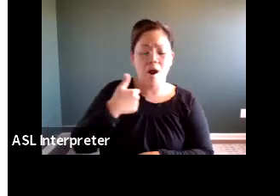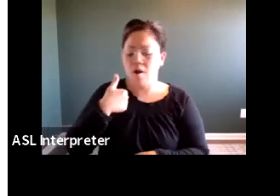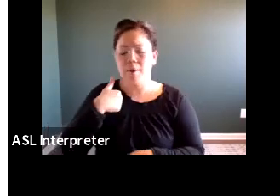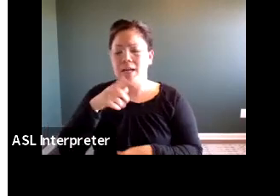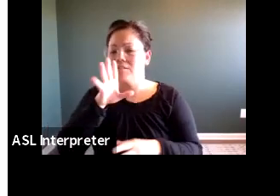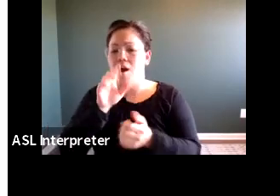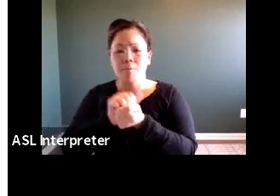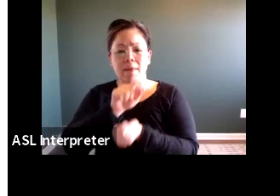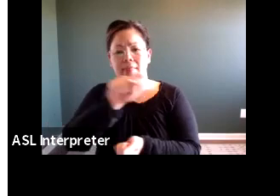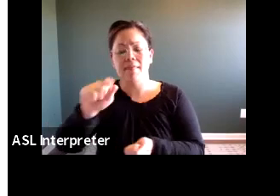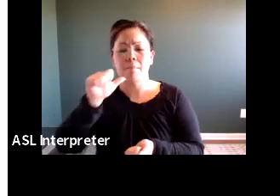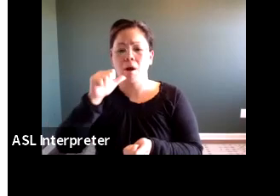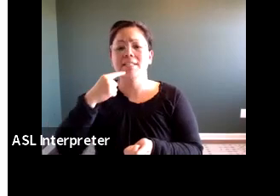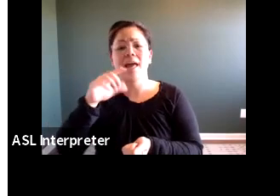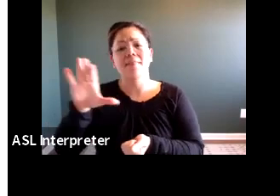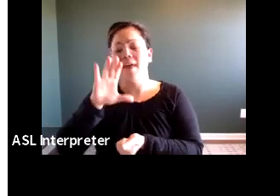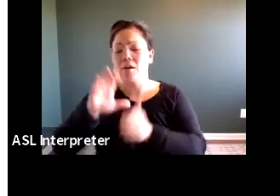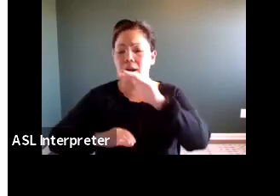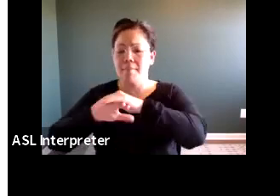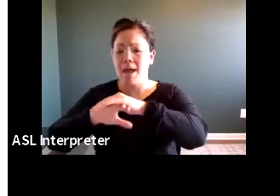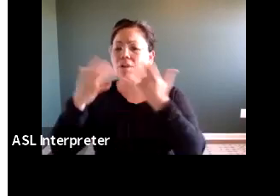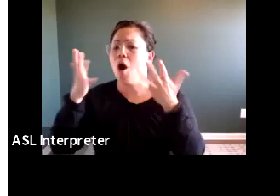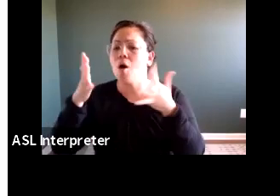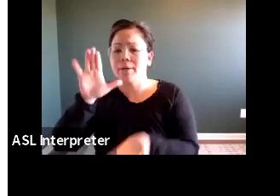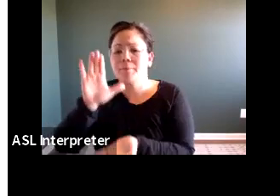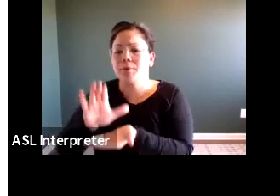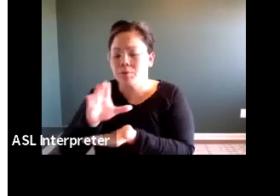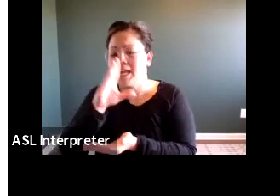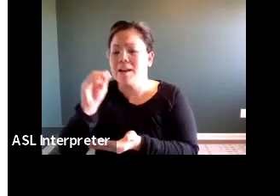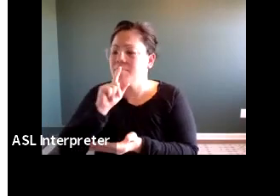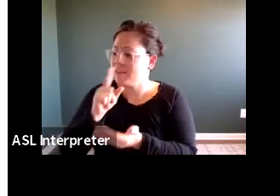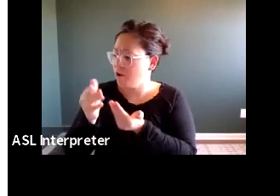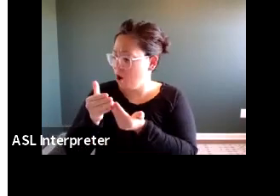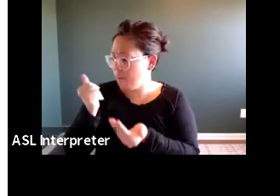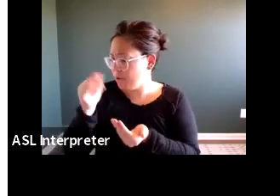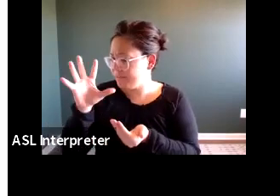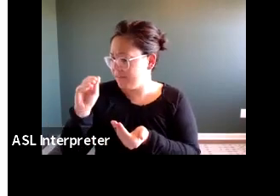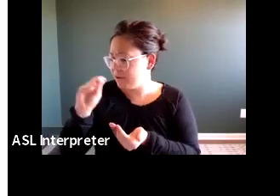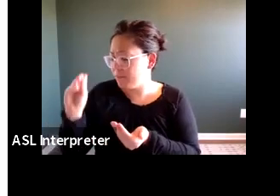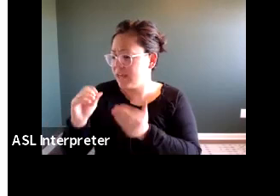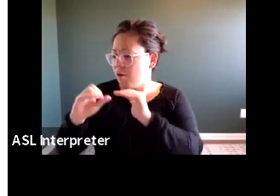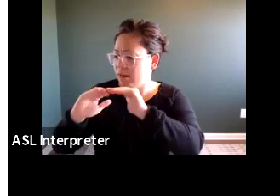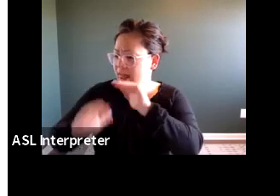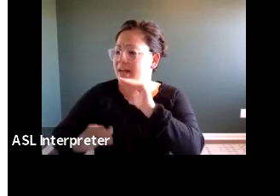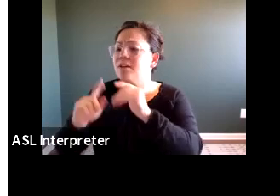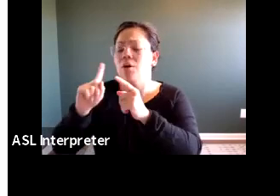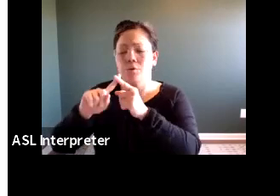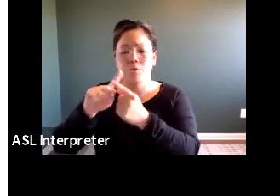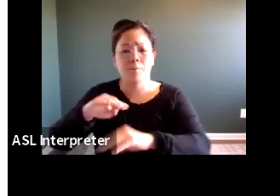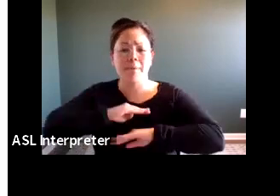they do say that their capacity of course is reduced and even close to the 50% range for in order to get that six feet of distancing.